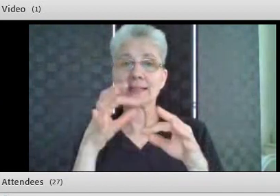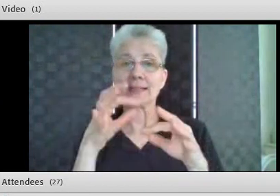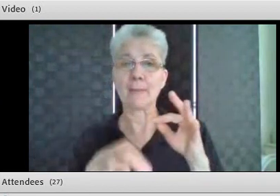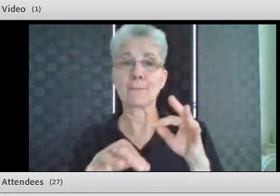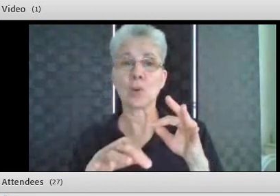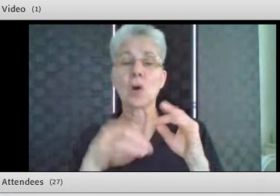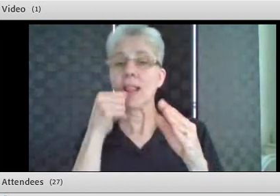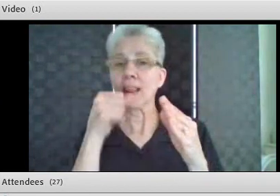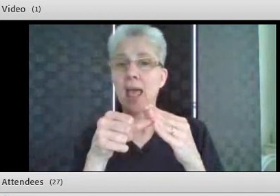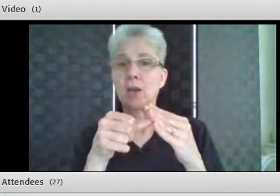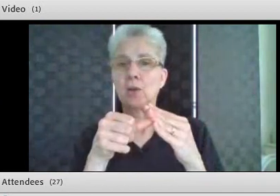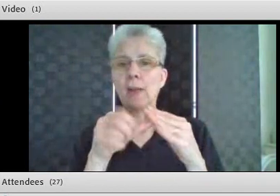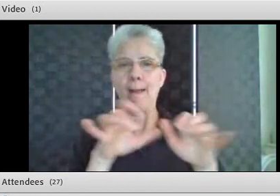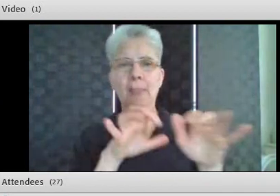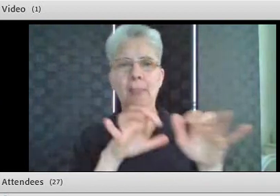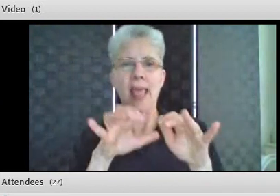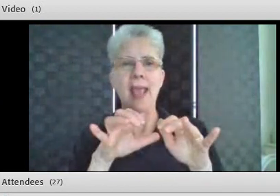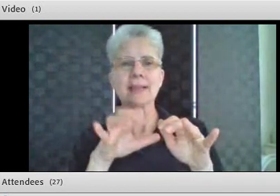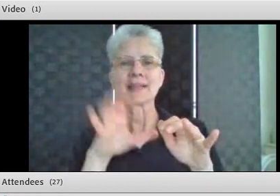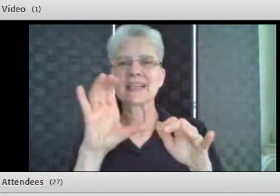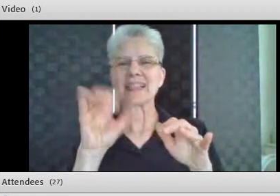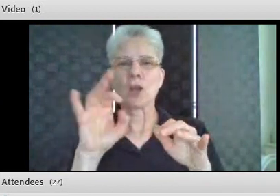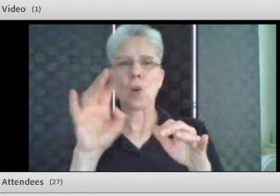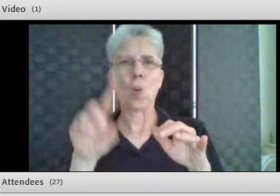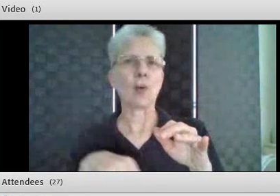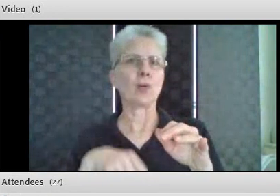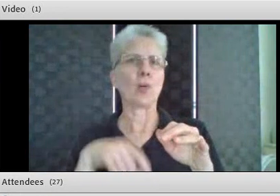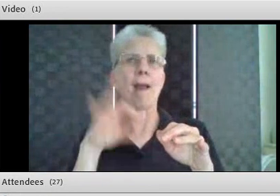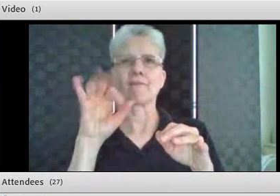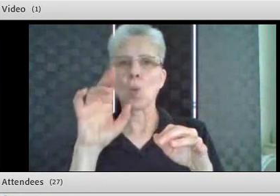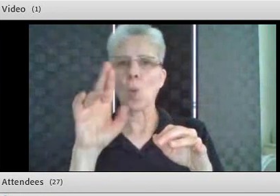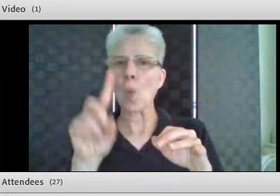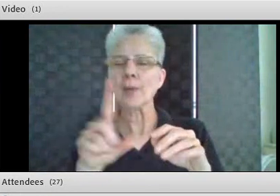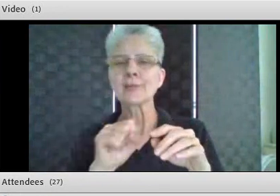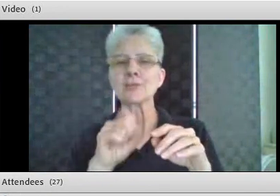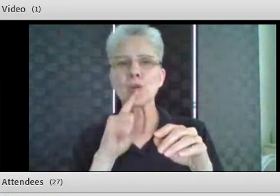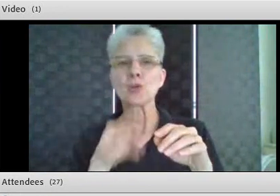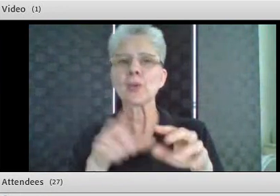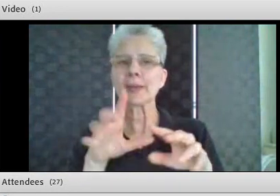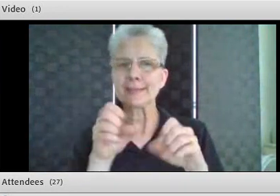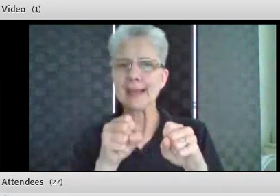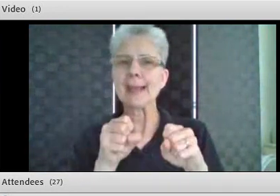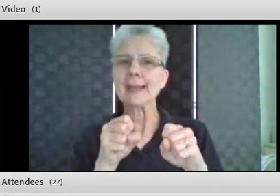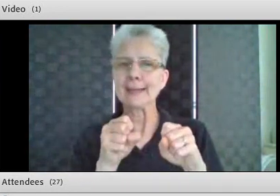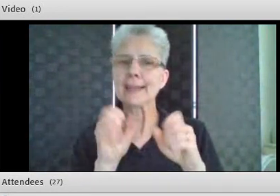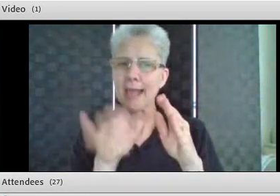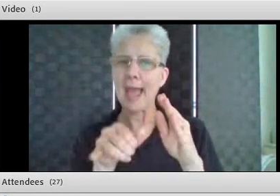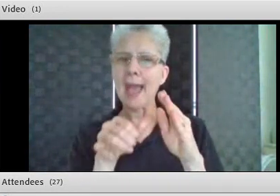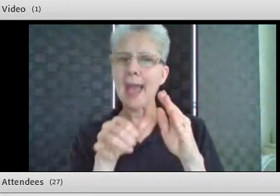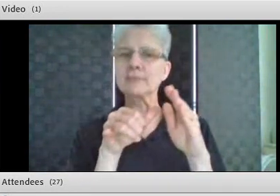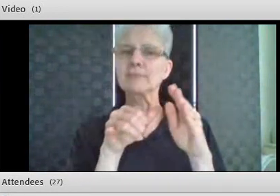so it'll say, "F, G, C," and when you click on that simple letter,